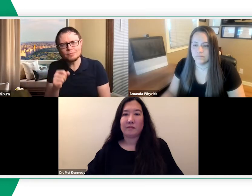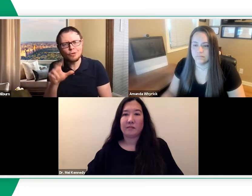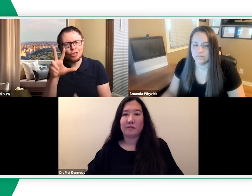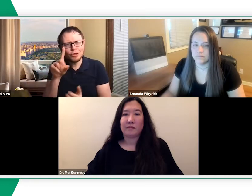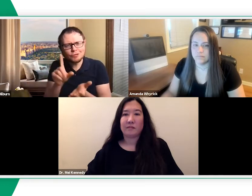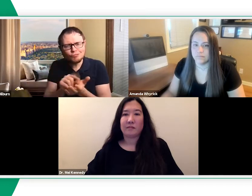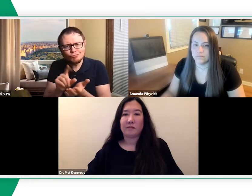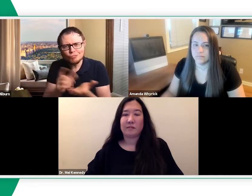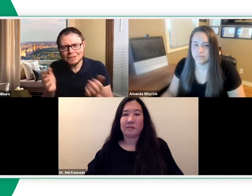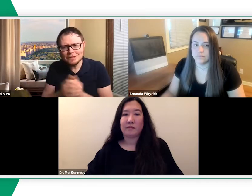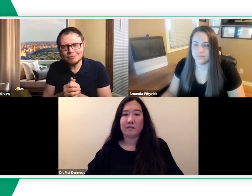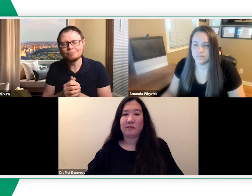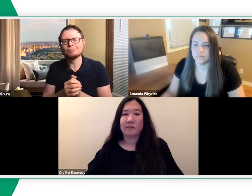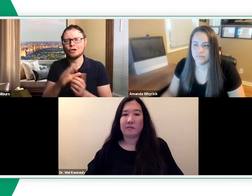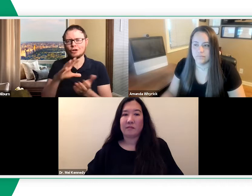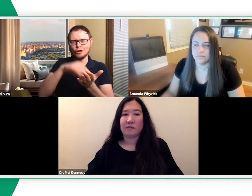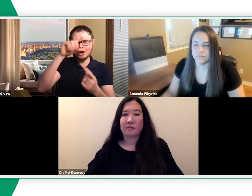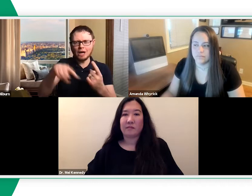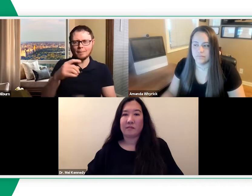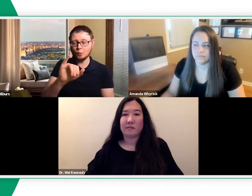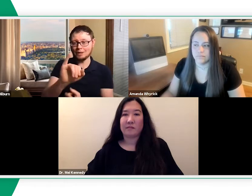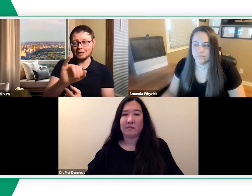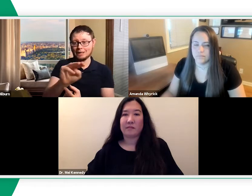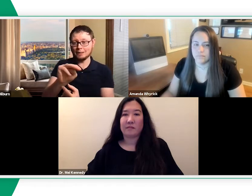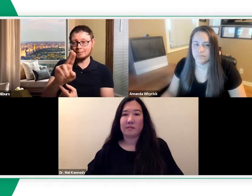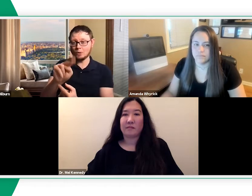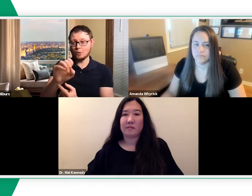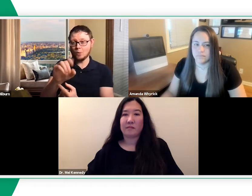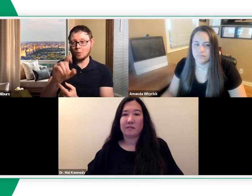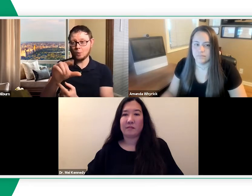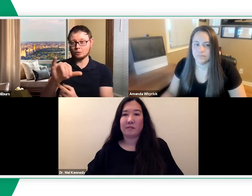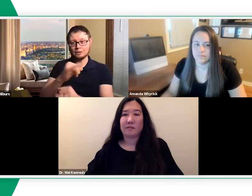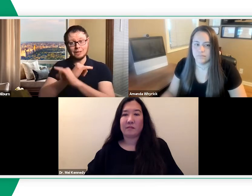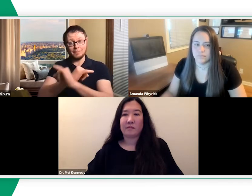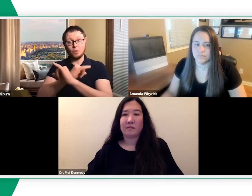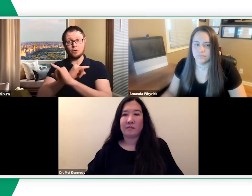involved with that. 3D printing, we have one about that.